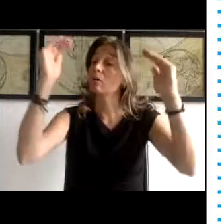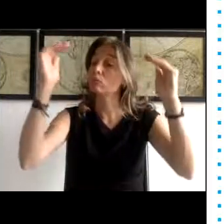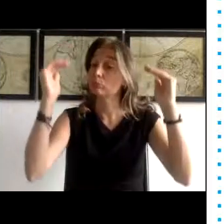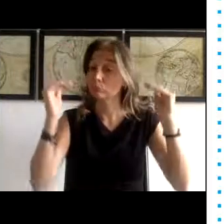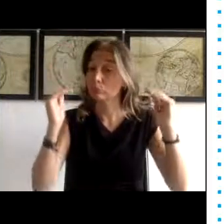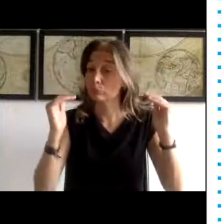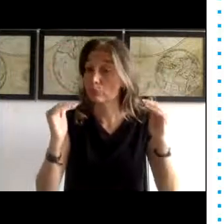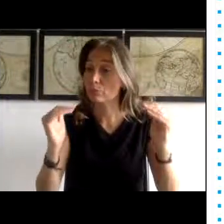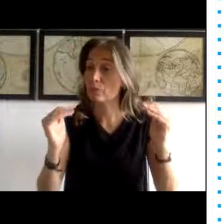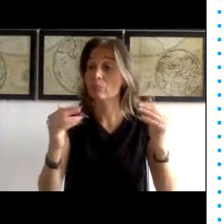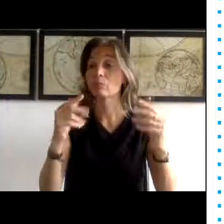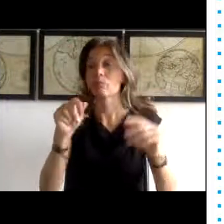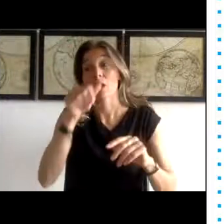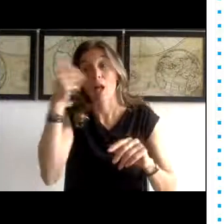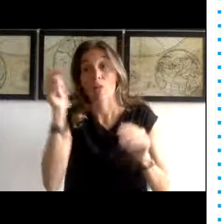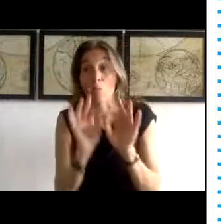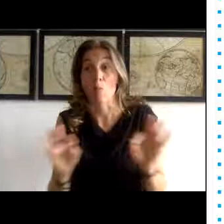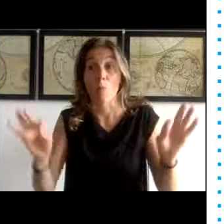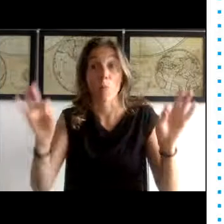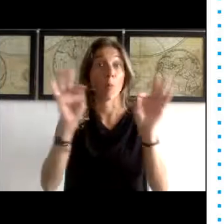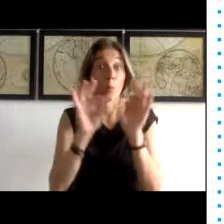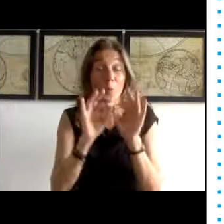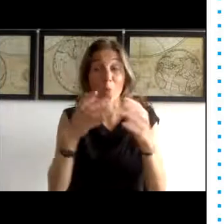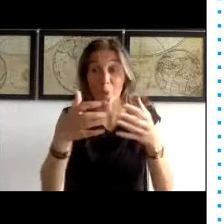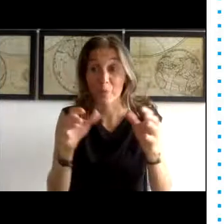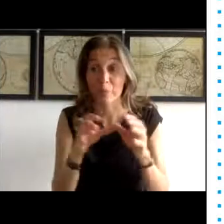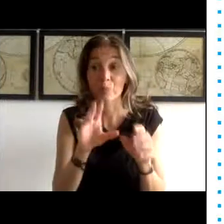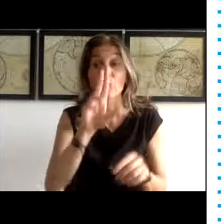but it's also about putting new measures that will make